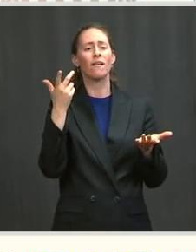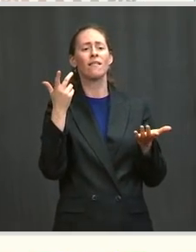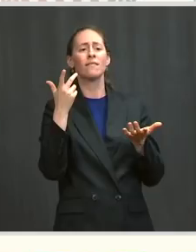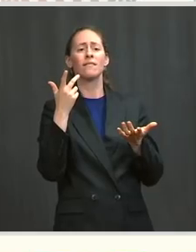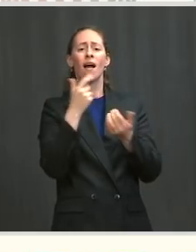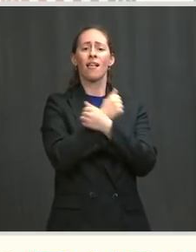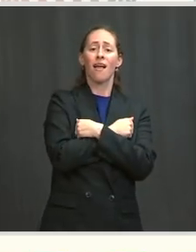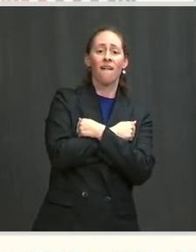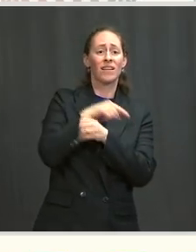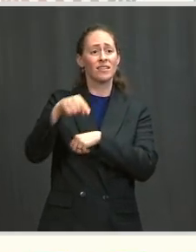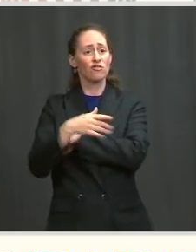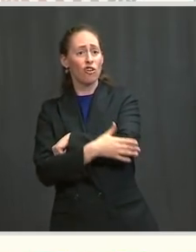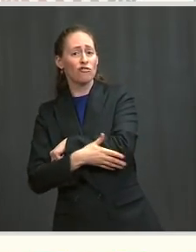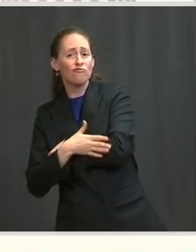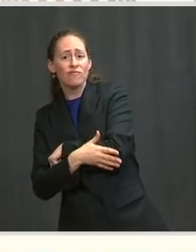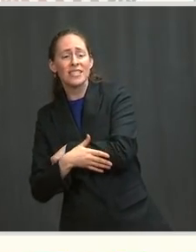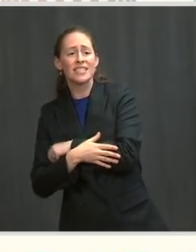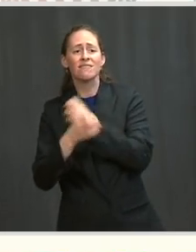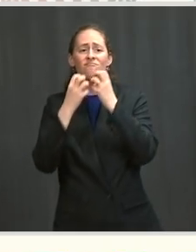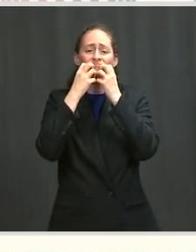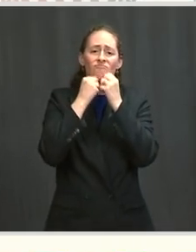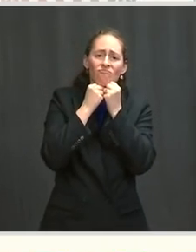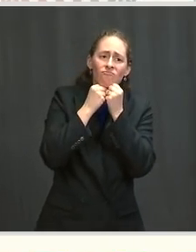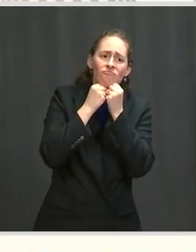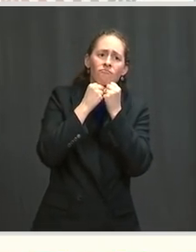to make it more fair and more free and more just.